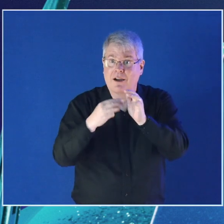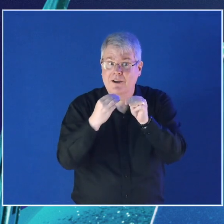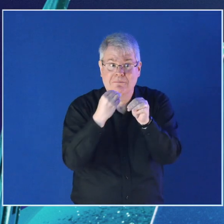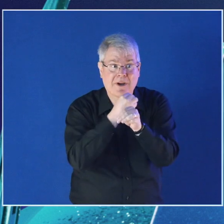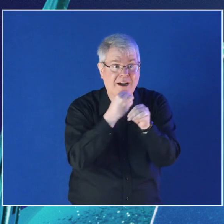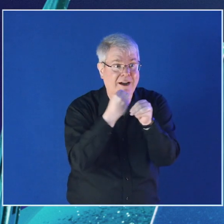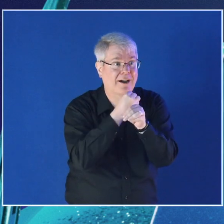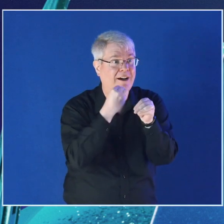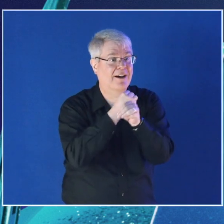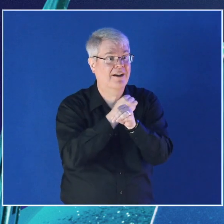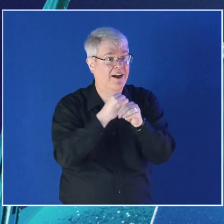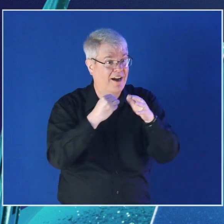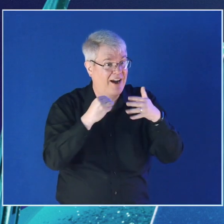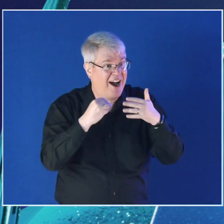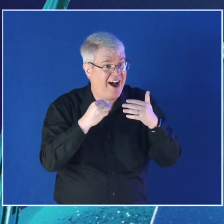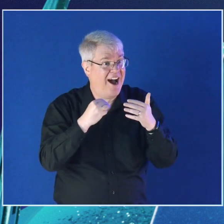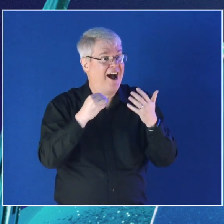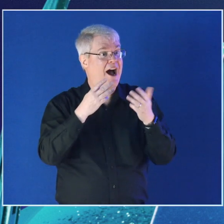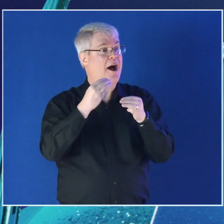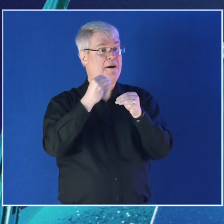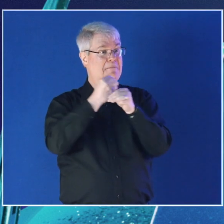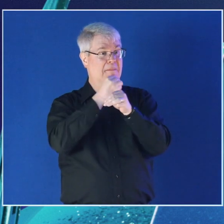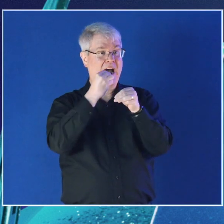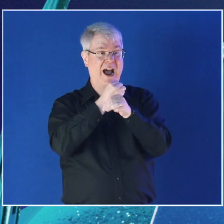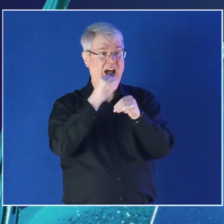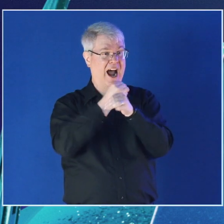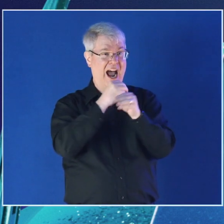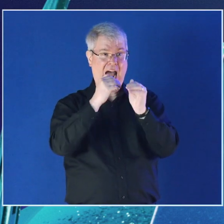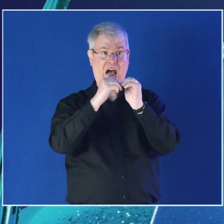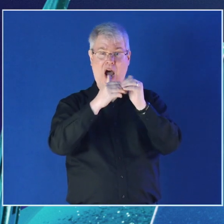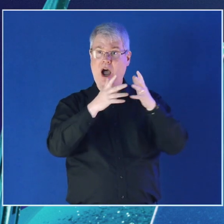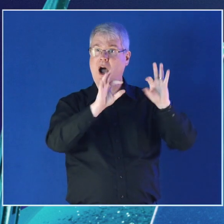about the journey we've been on with math inside of M365? Yeah, sure.